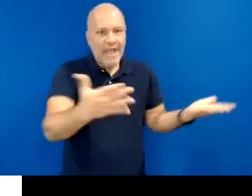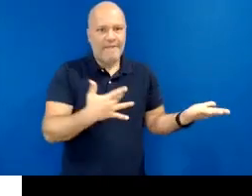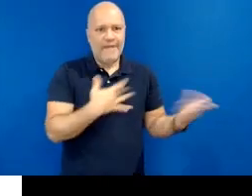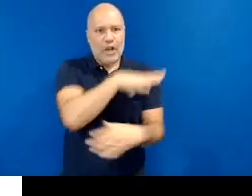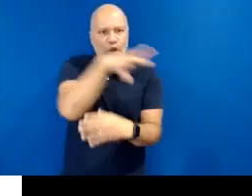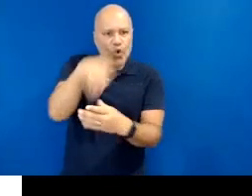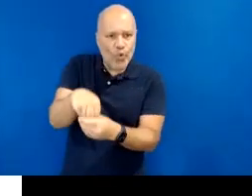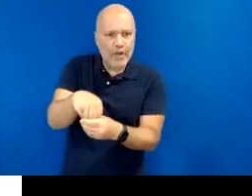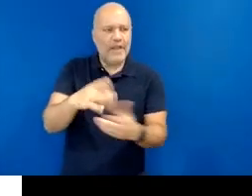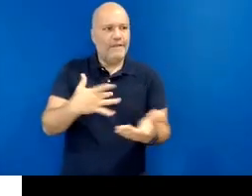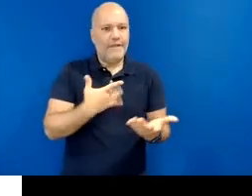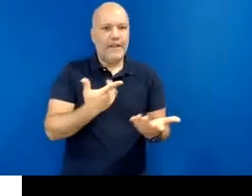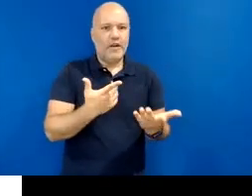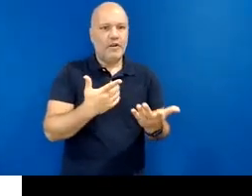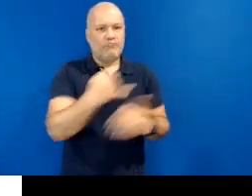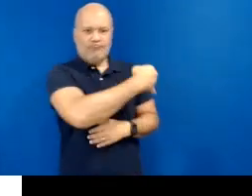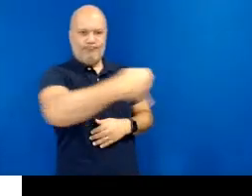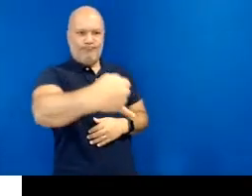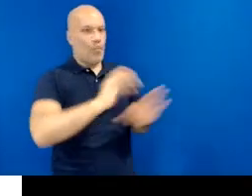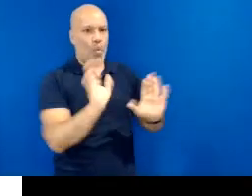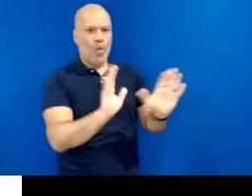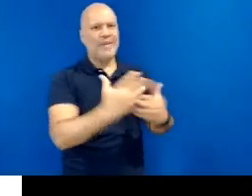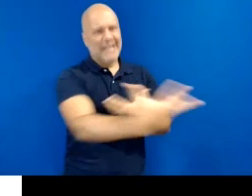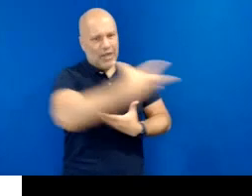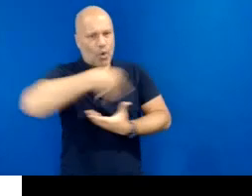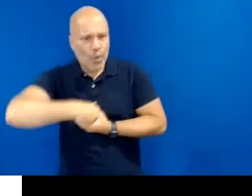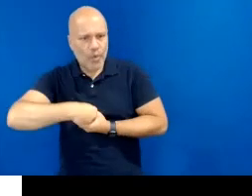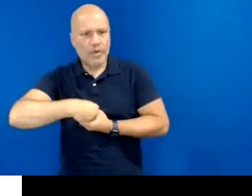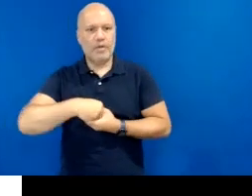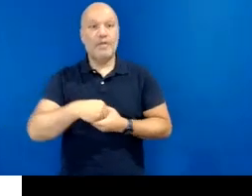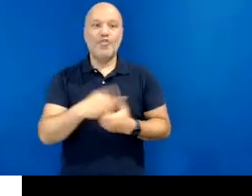So this is an interesting framework to keep in mind